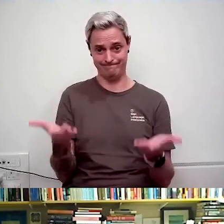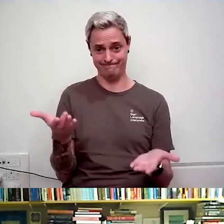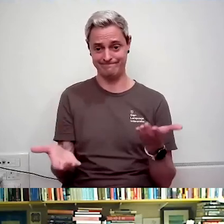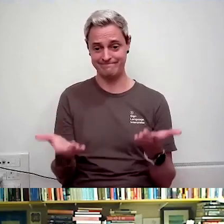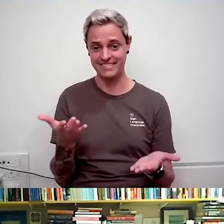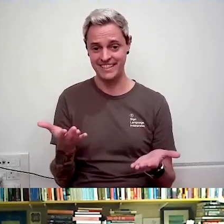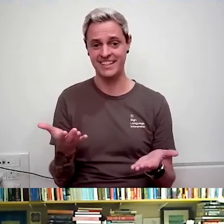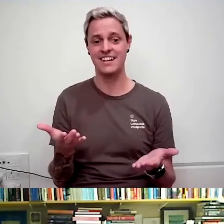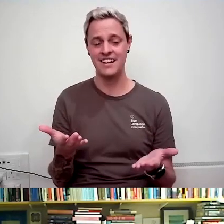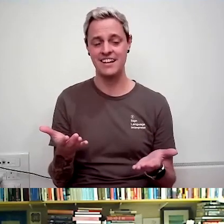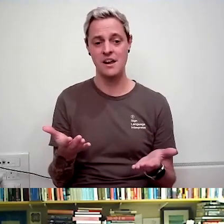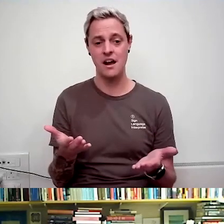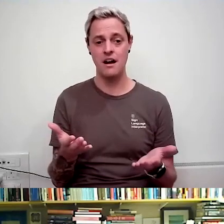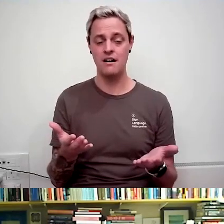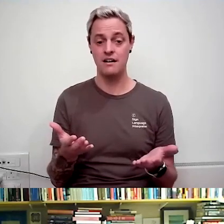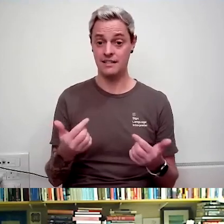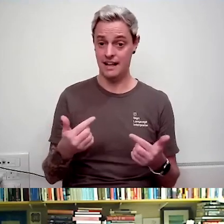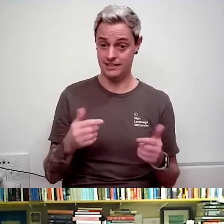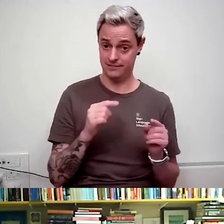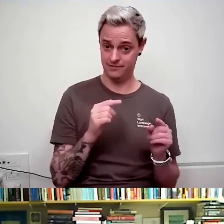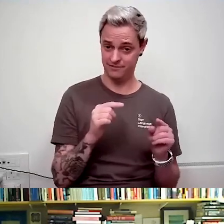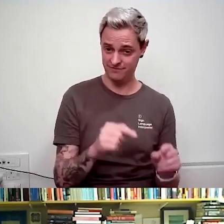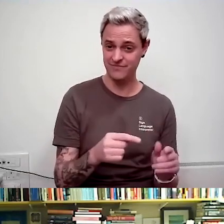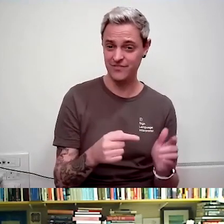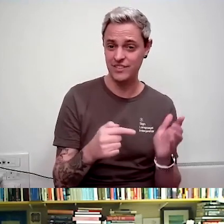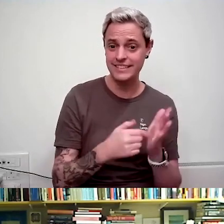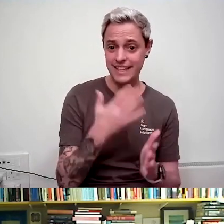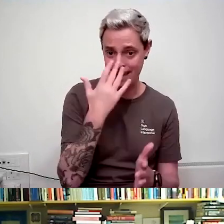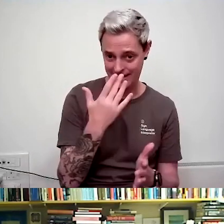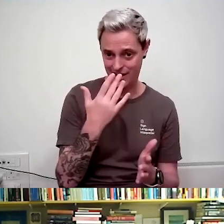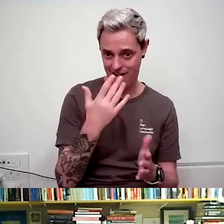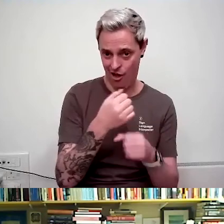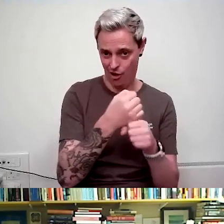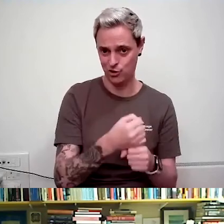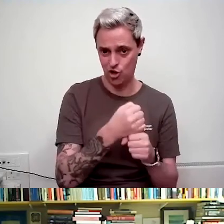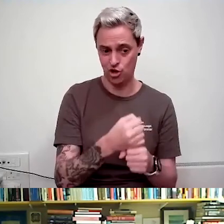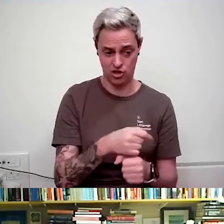I’m glad that, as a teenager, as every teenager does in church, he went to the front and not to the back